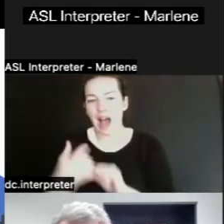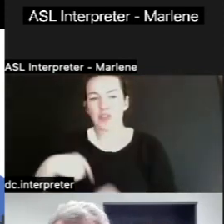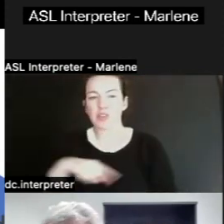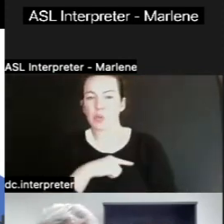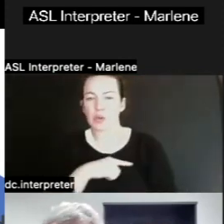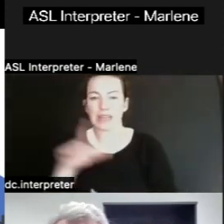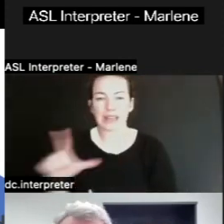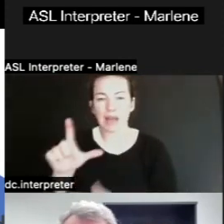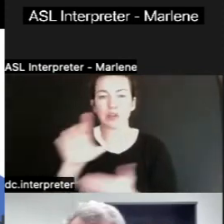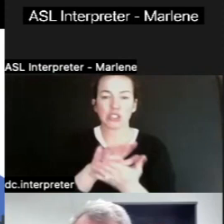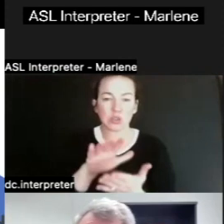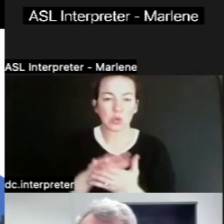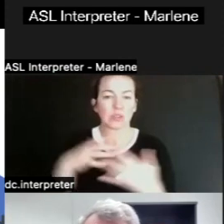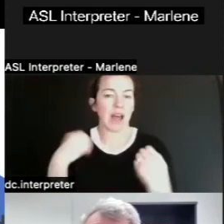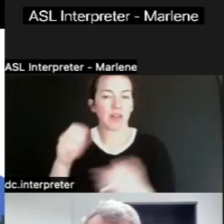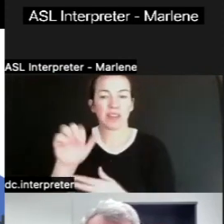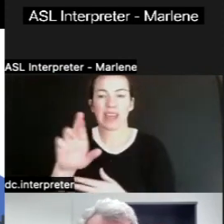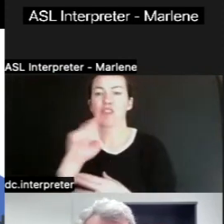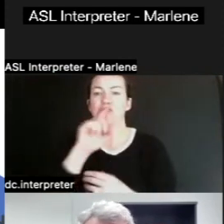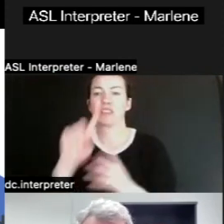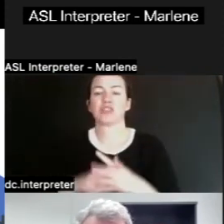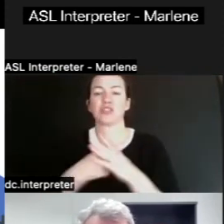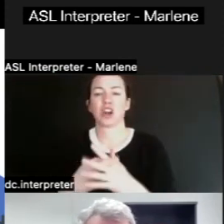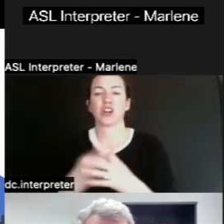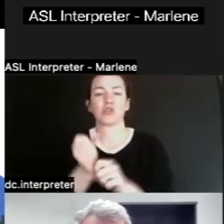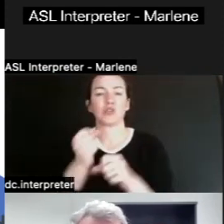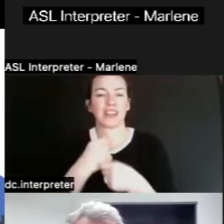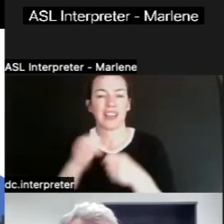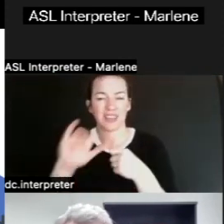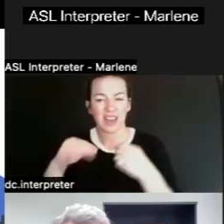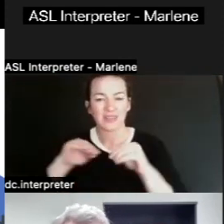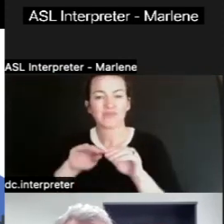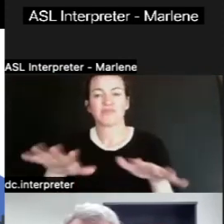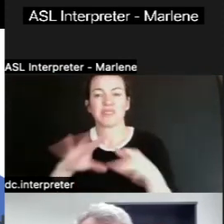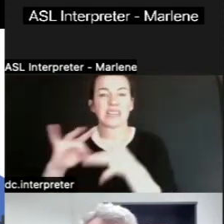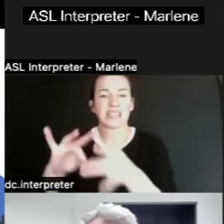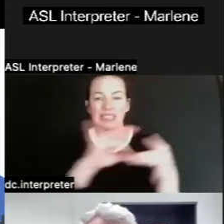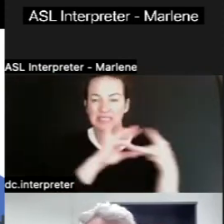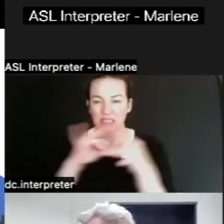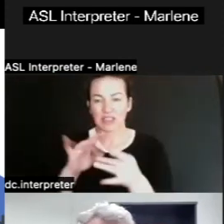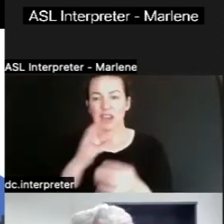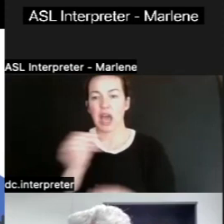schools, healthcare, actually start to create that footprint of connectivity. And then I'm also one